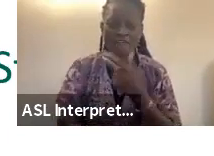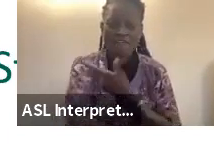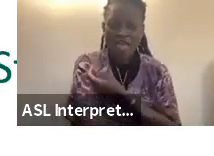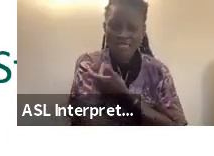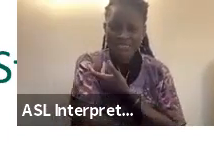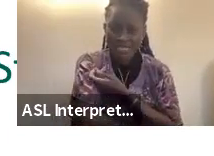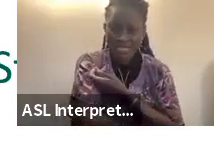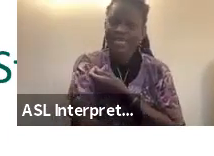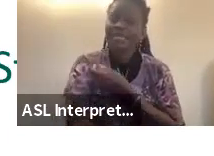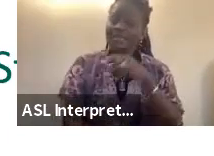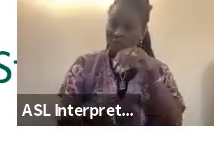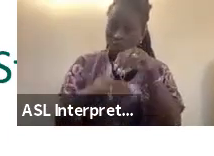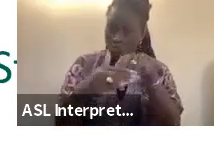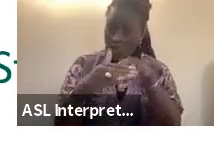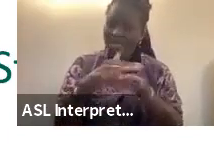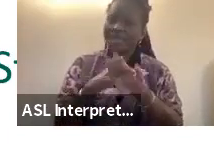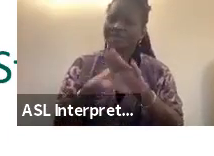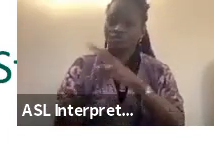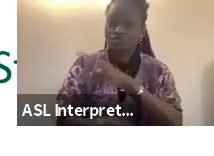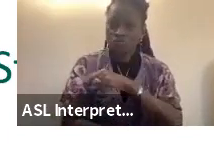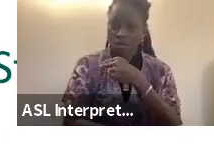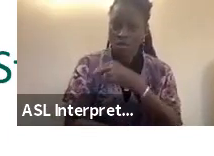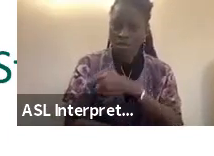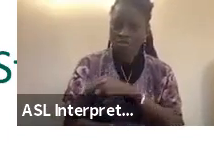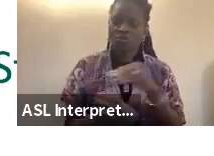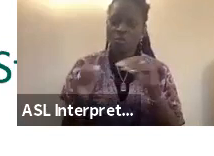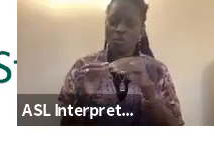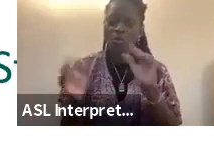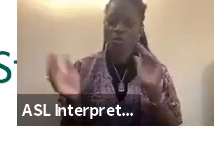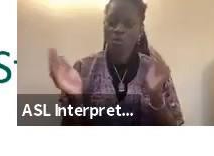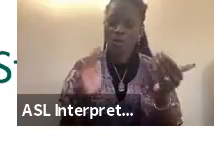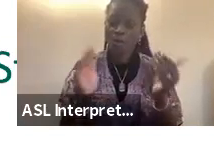rates as compared to those that are fully vaccinated in our community.